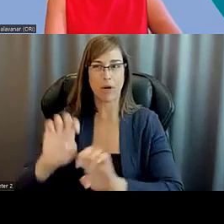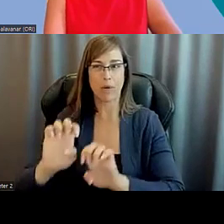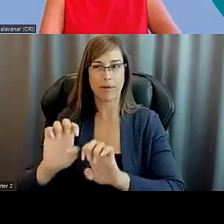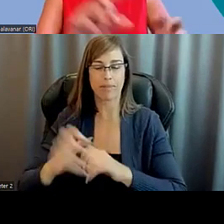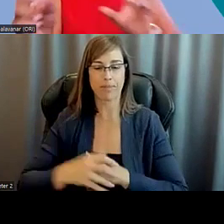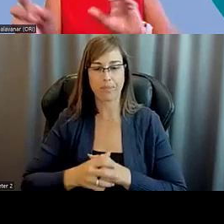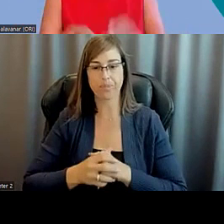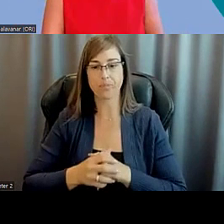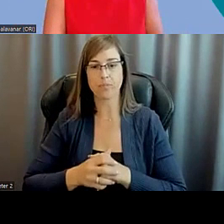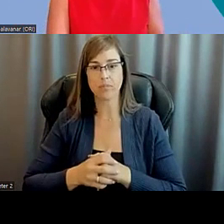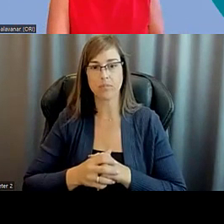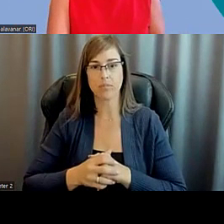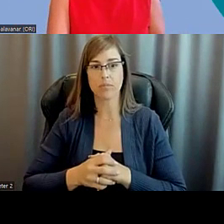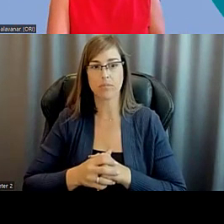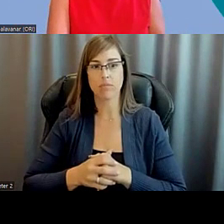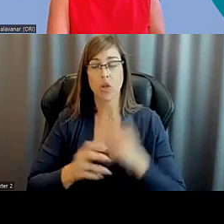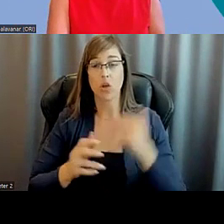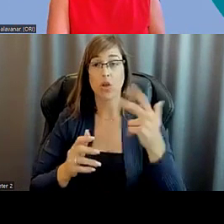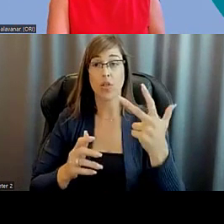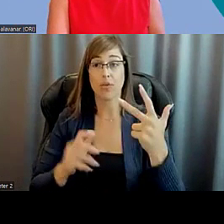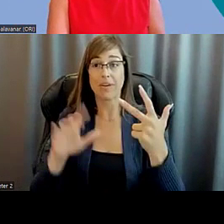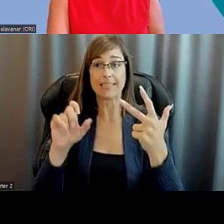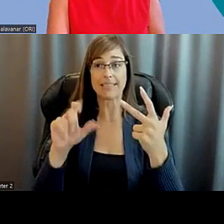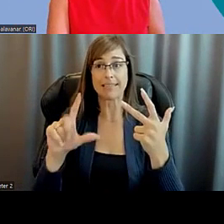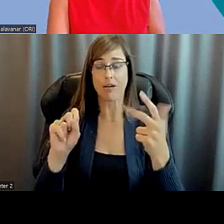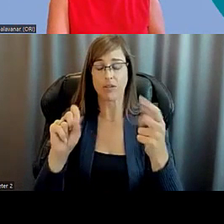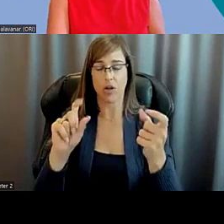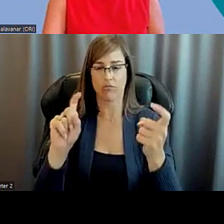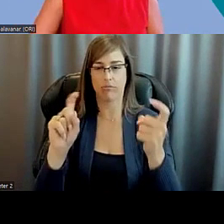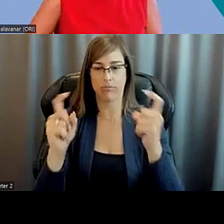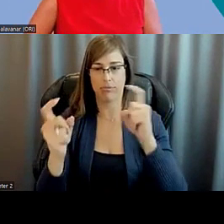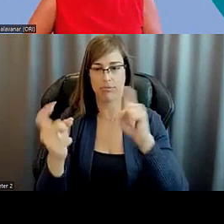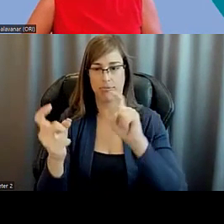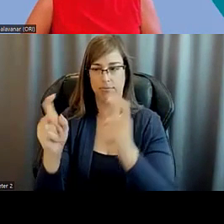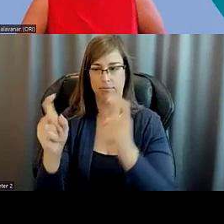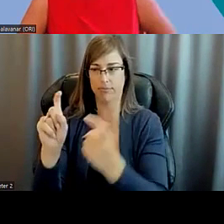Three cells have been reorganized in place and labeled as separate ones.